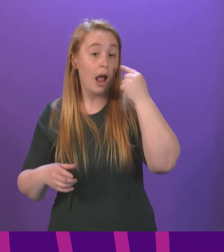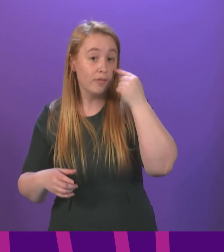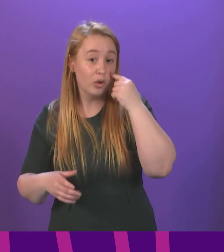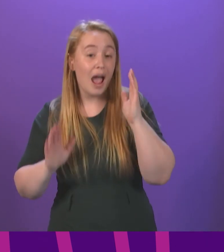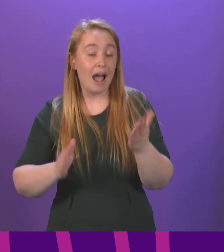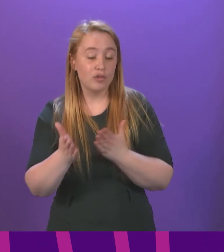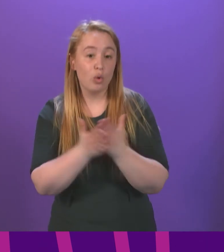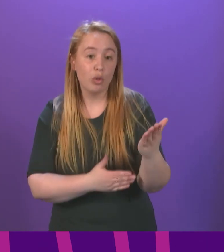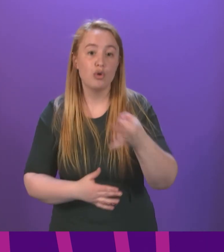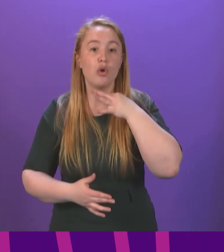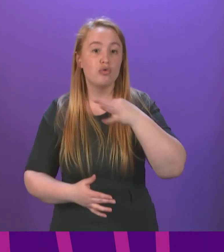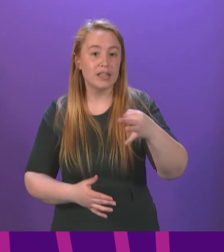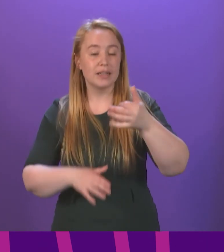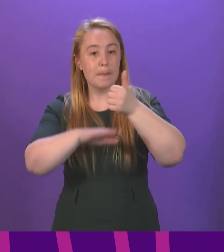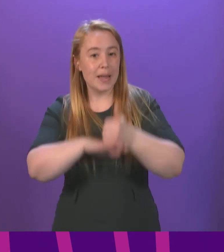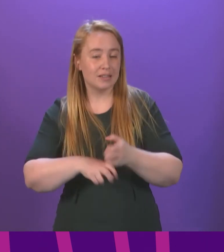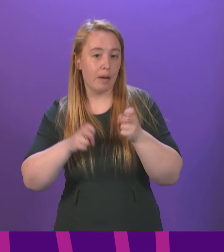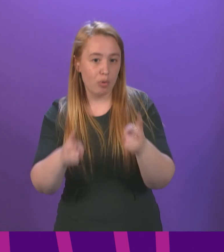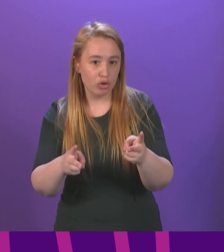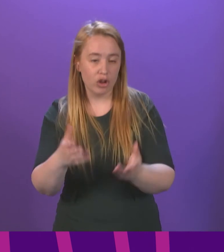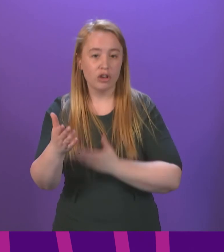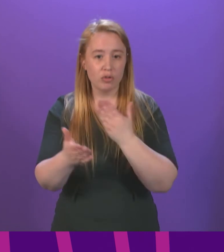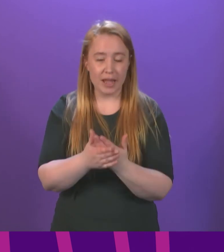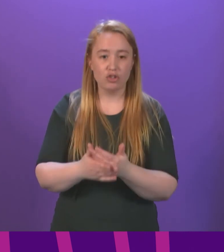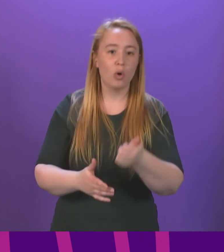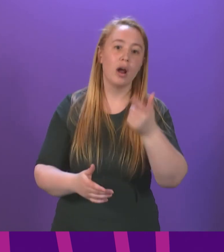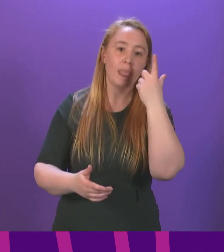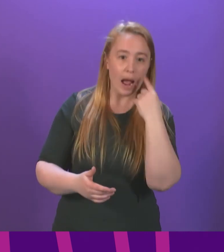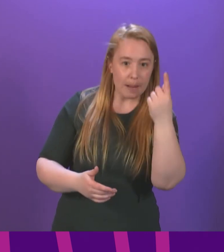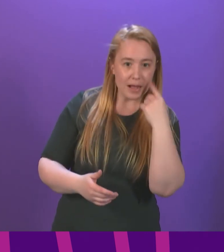that risk-based approach and make sure that we make the best and most effective use of the capacity that we have.